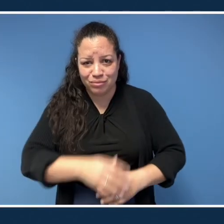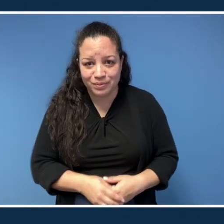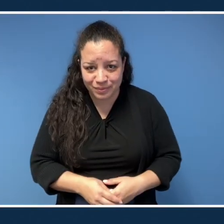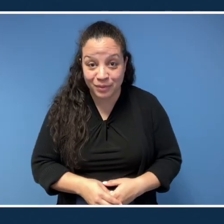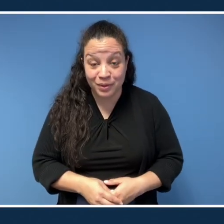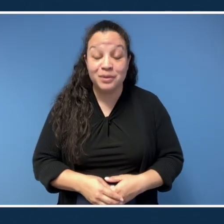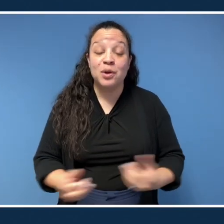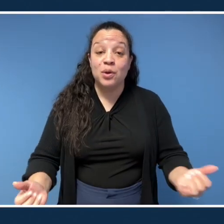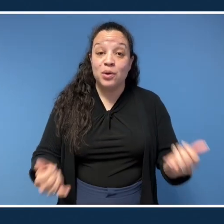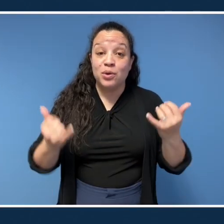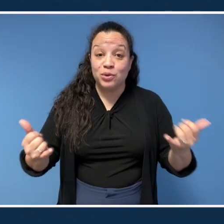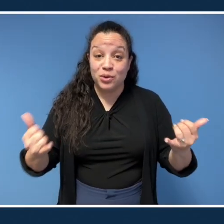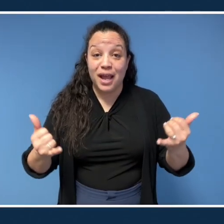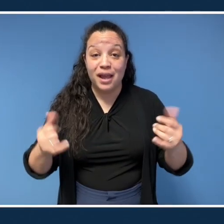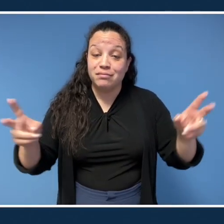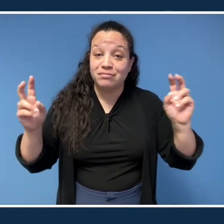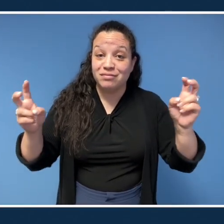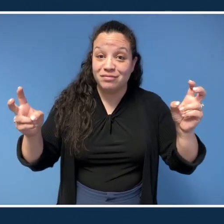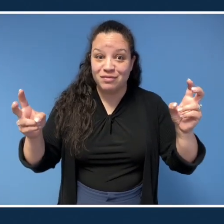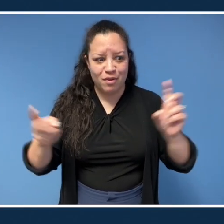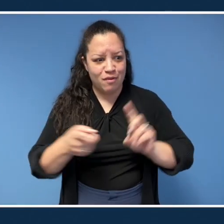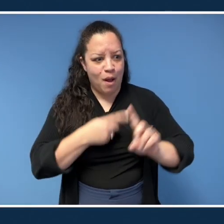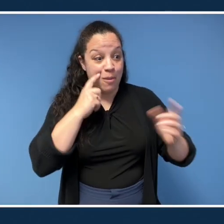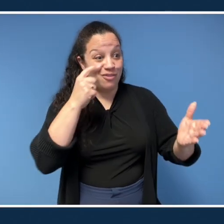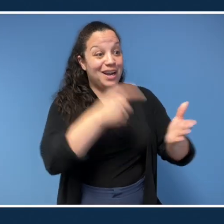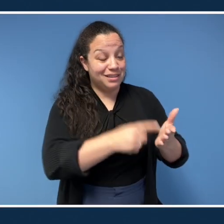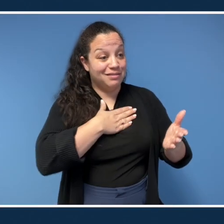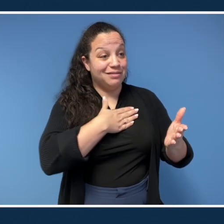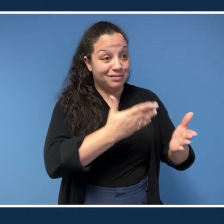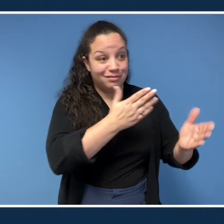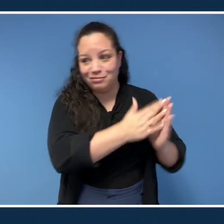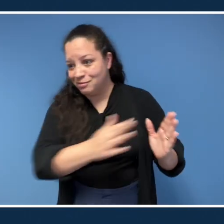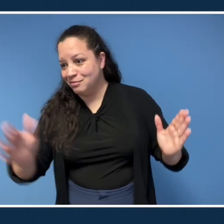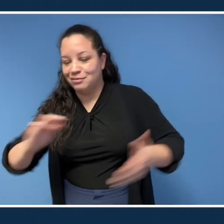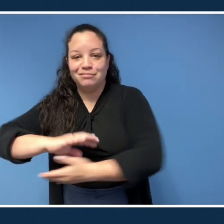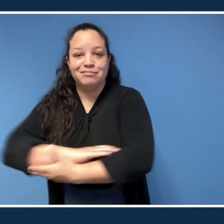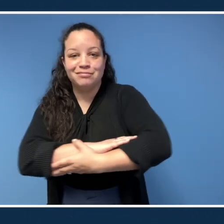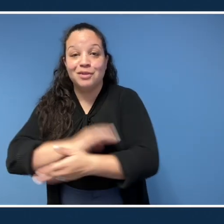In this episode, from Recognition to Reparations, we're going to focus on the African Nova Scotian experience.